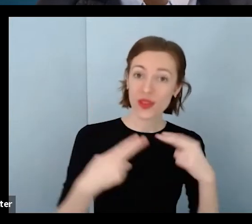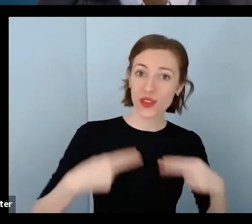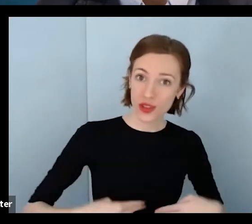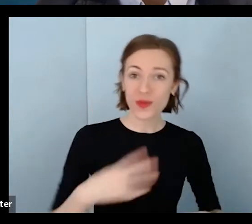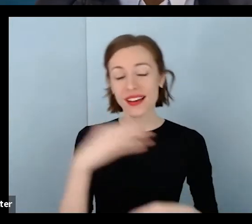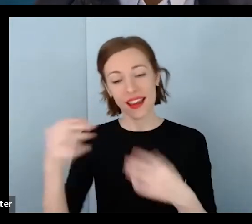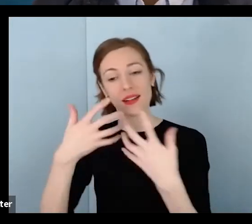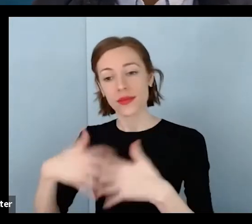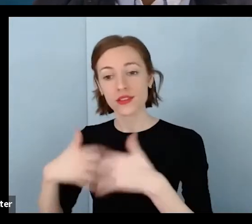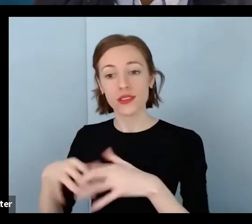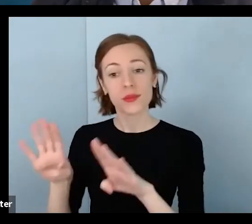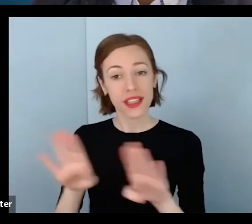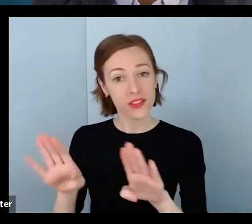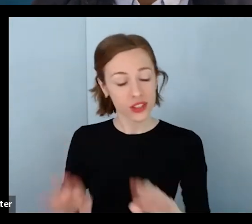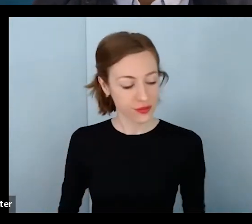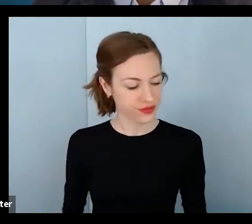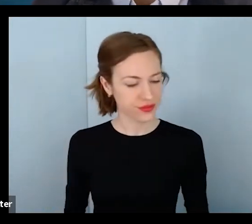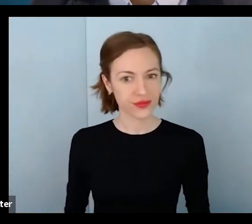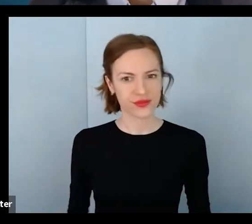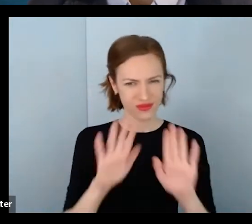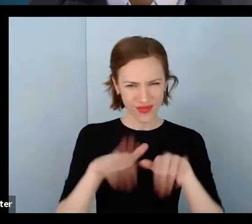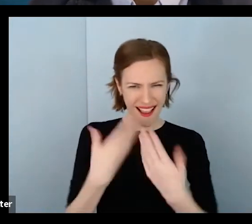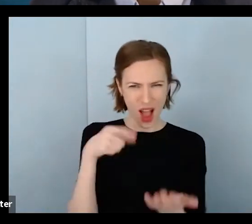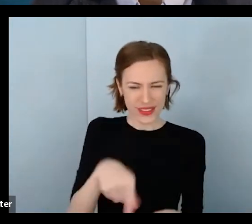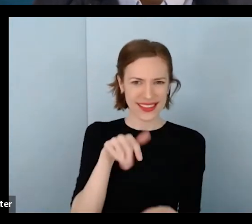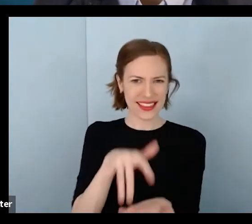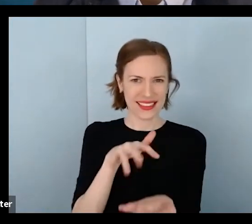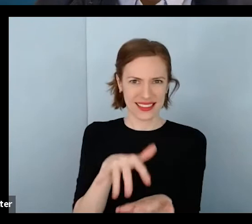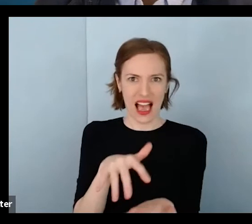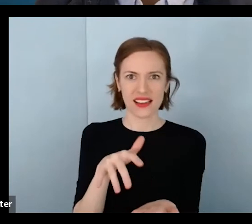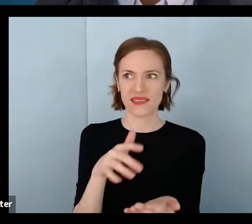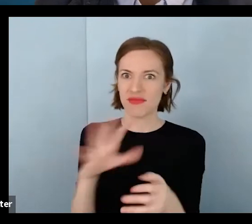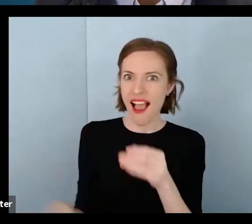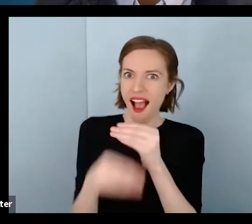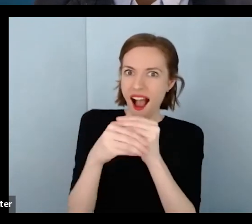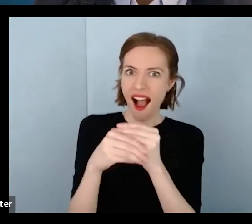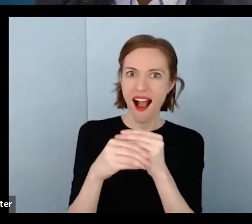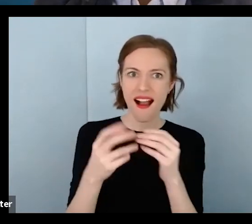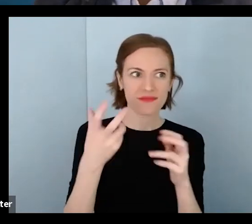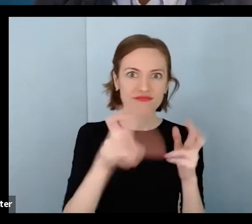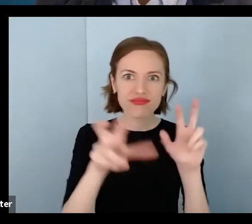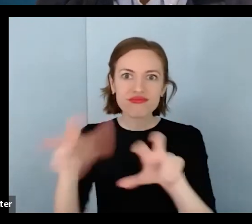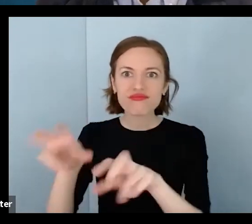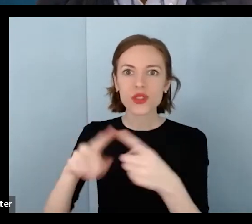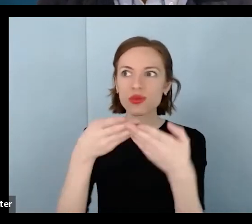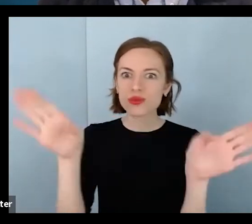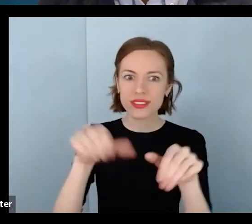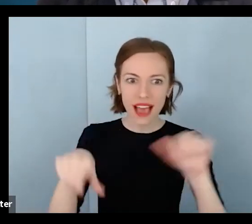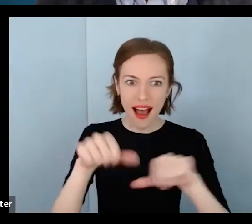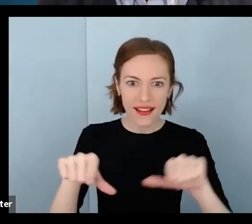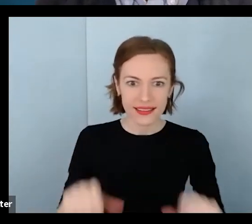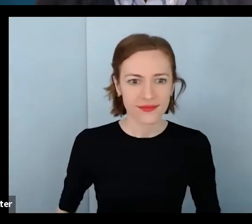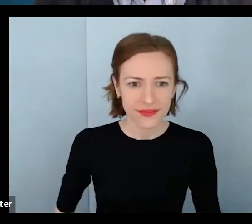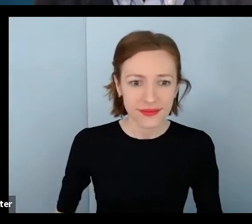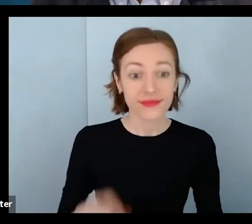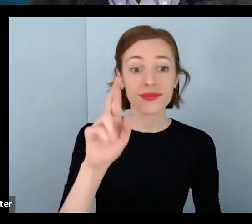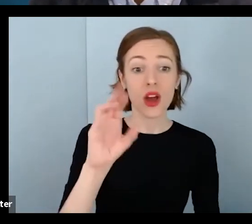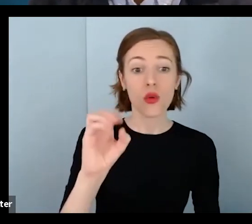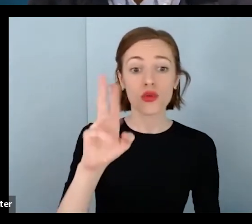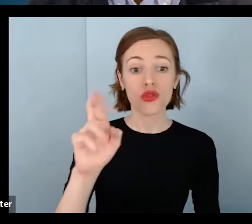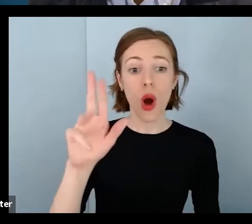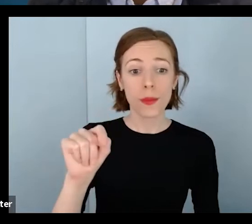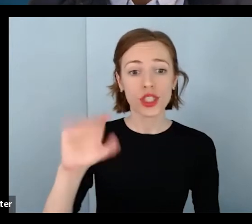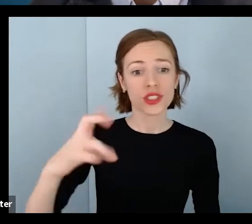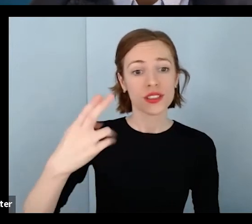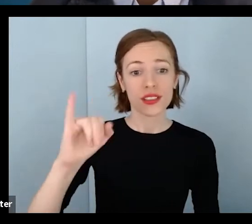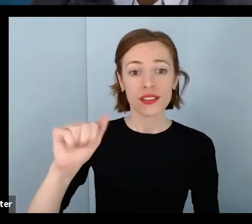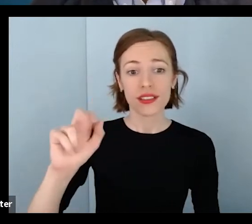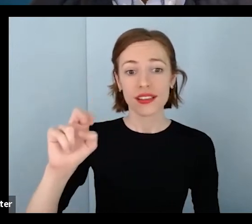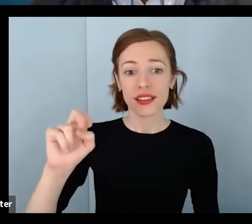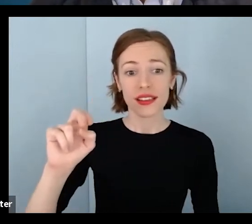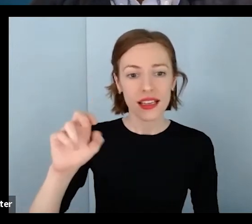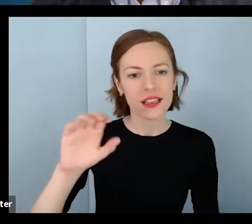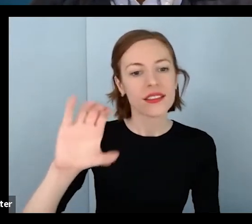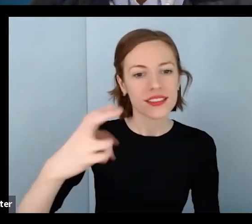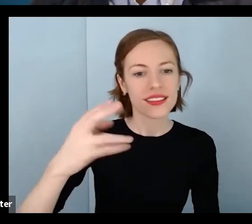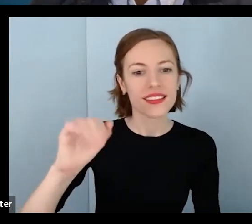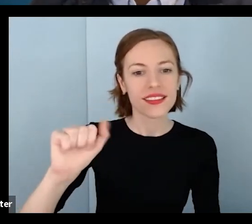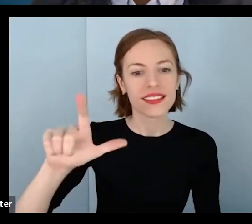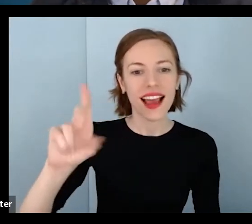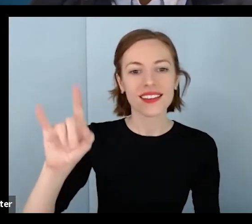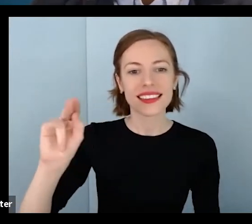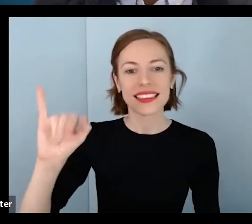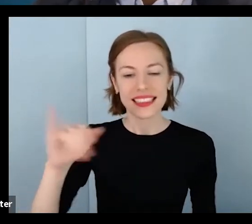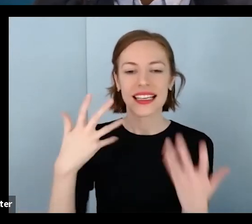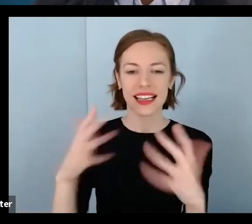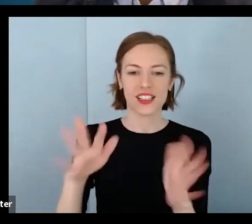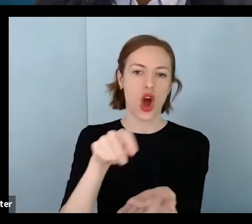Now how does this study potentially add to science as Robert Cialdini has written field experiments help identify consequential phenomena in the world that further research can investigate in the field, or in the lab.